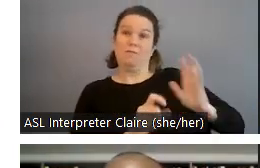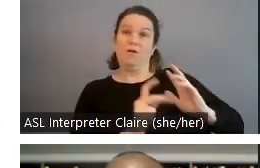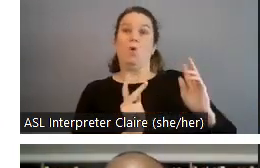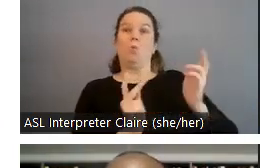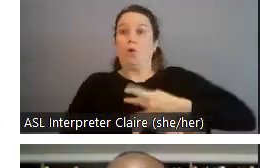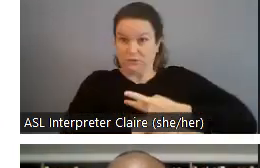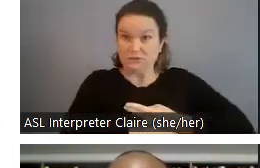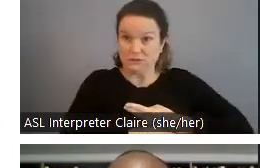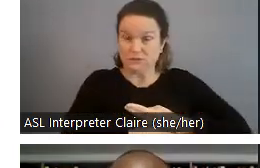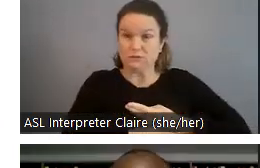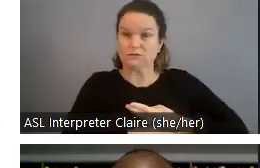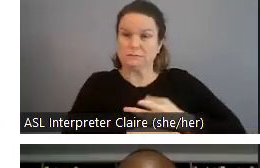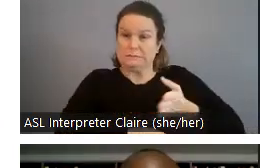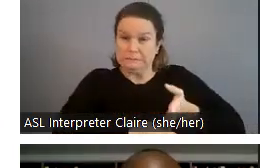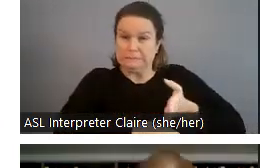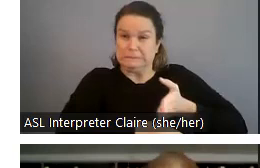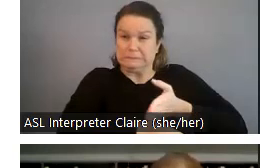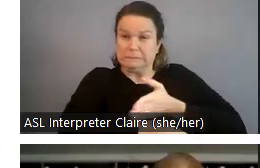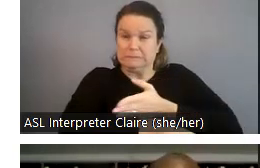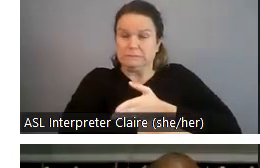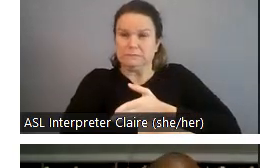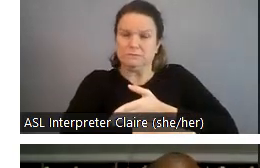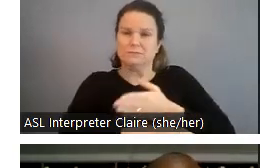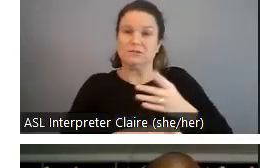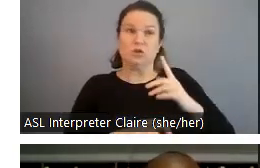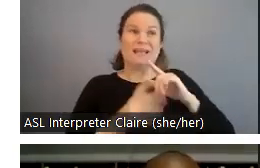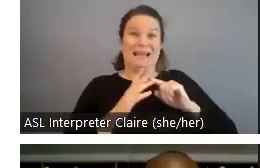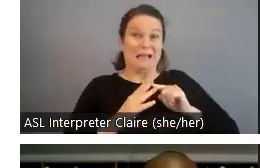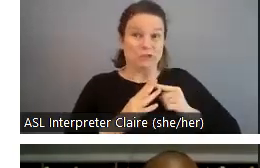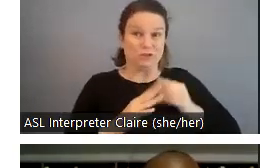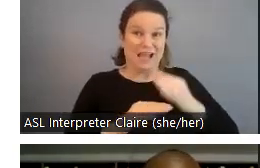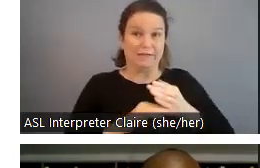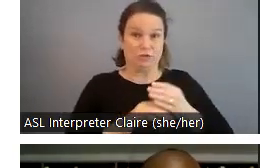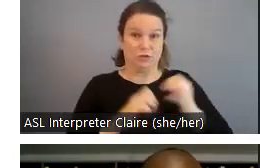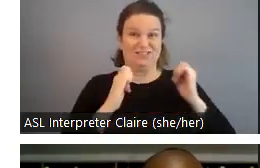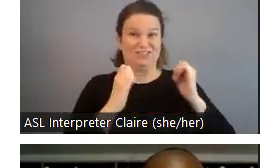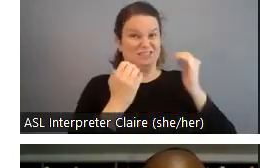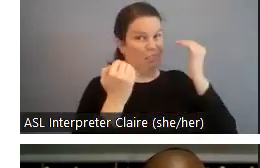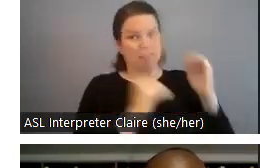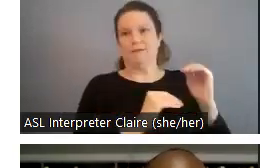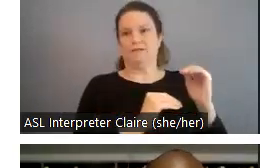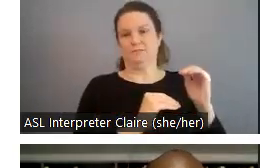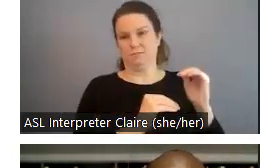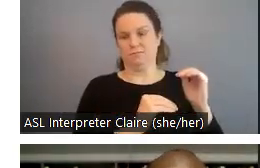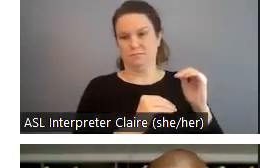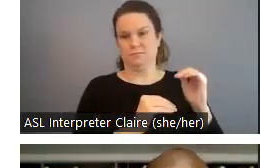after the beginning of the illness. And so, in the beginning, the exercise limitation was an important